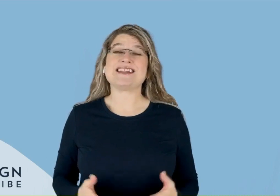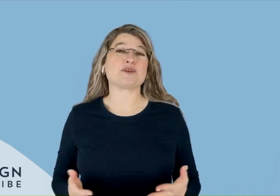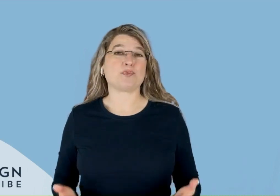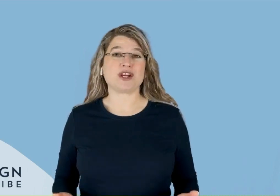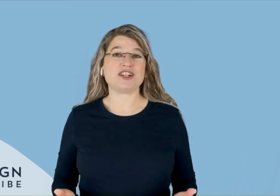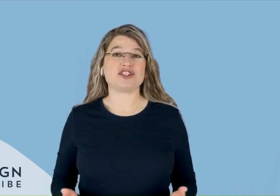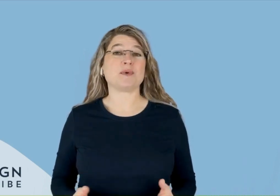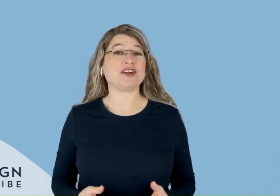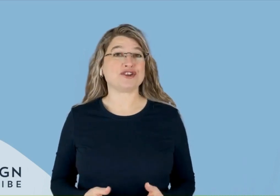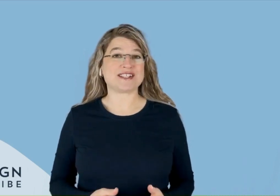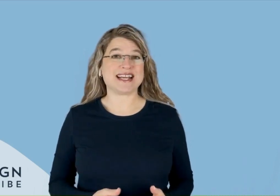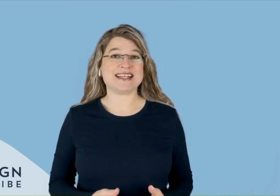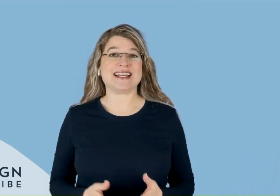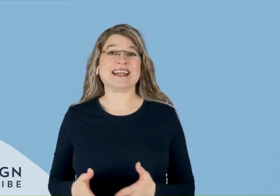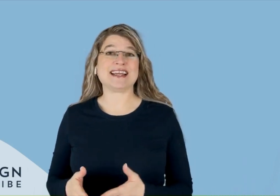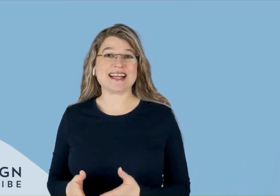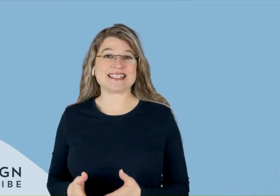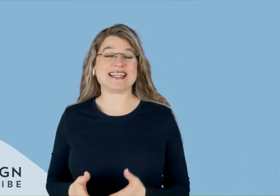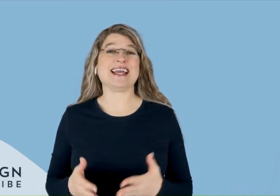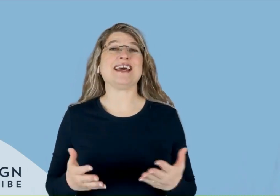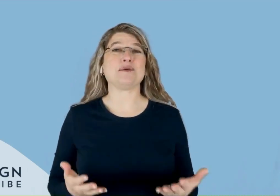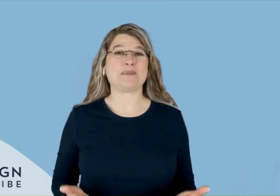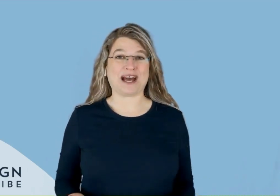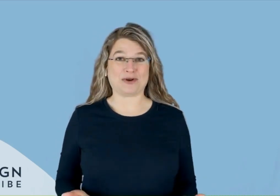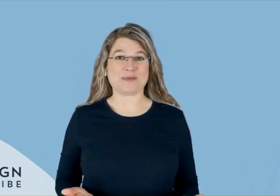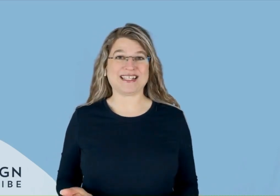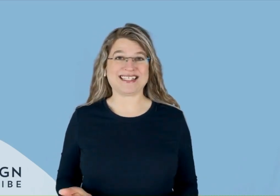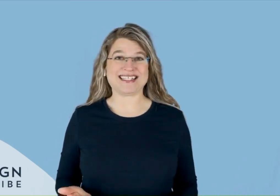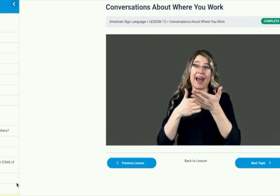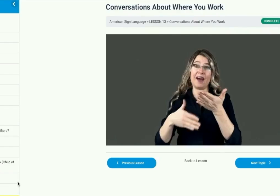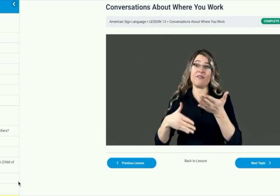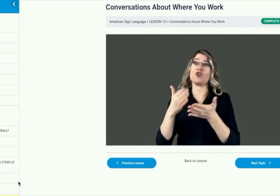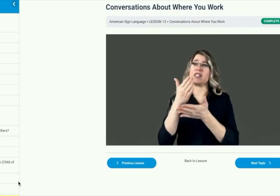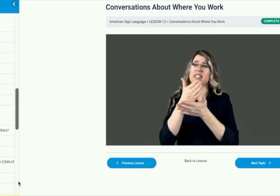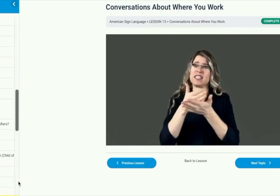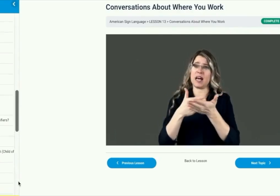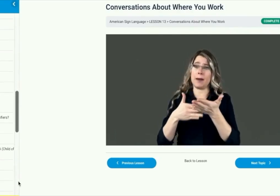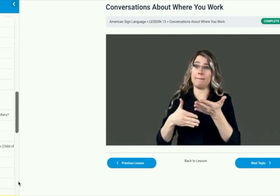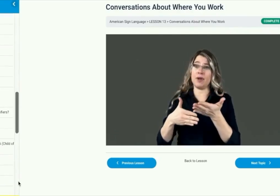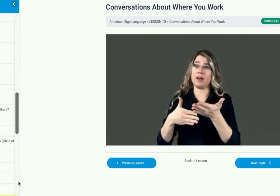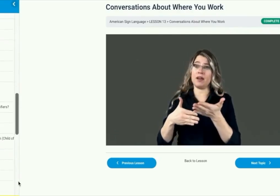It's a bridge to understanding, connecting, and empowerment. Our Sign Language and Disability